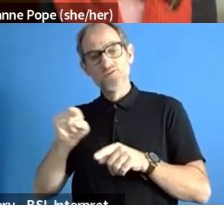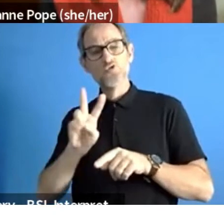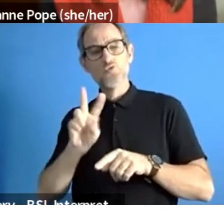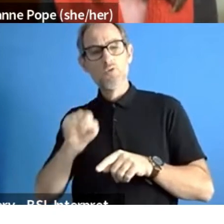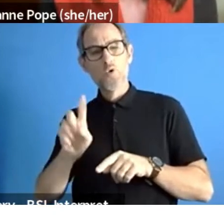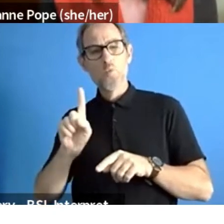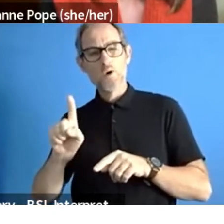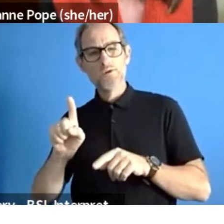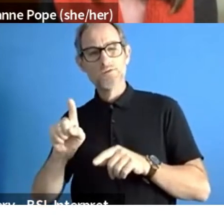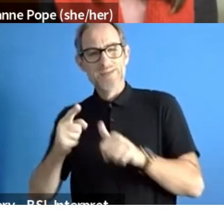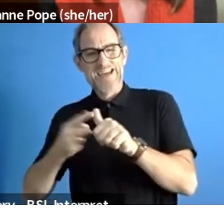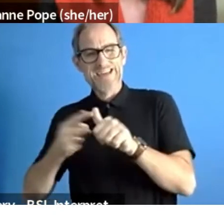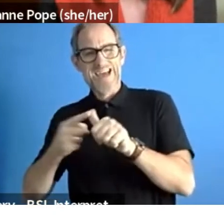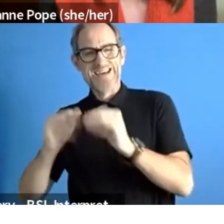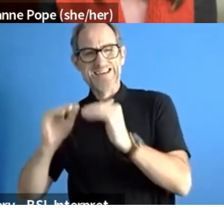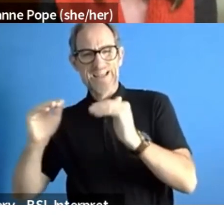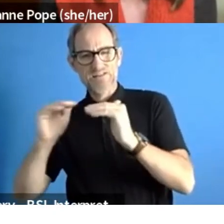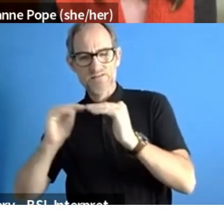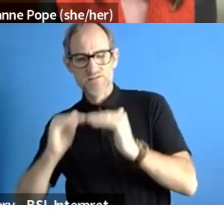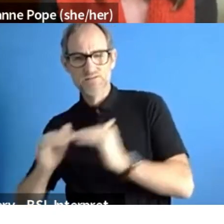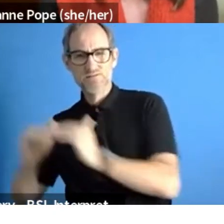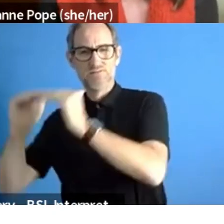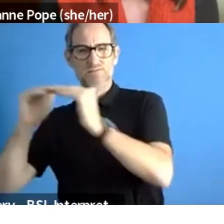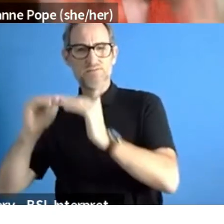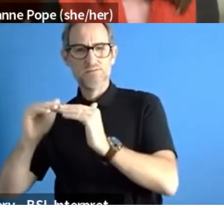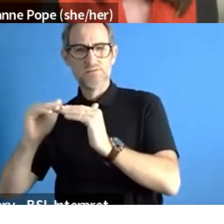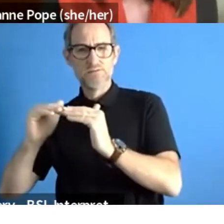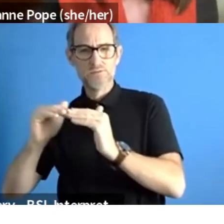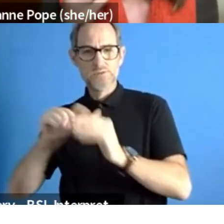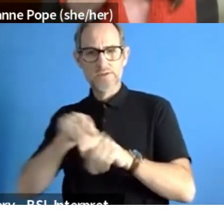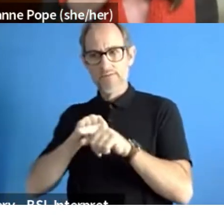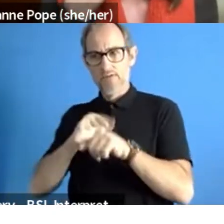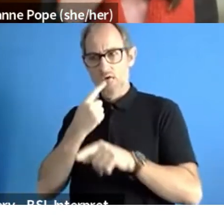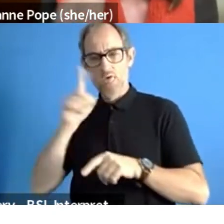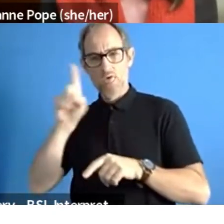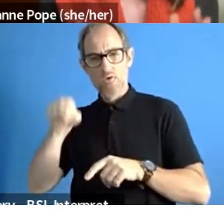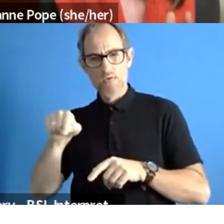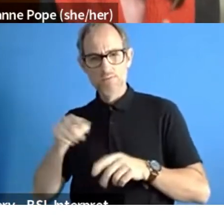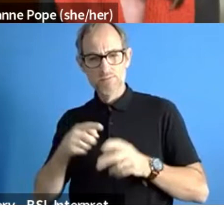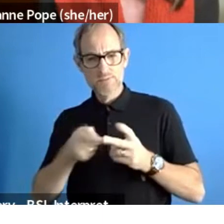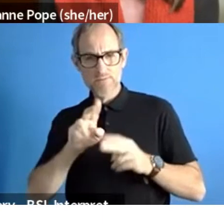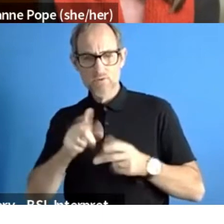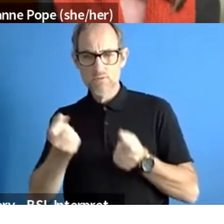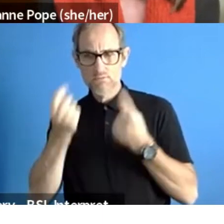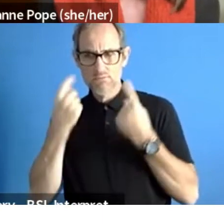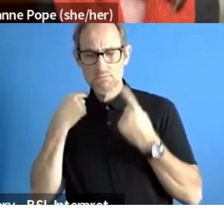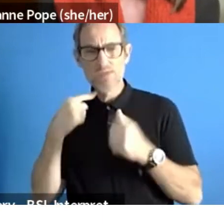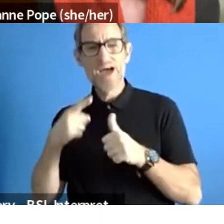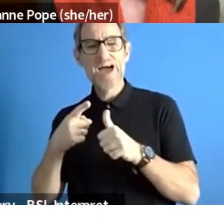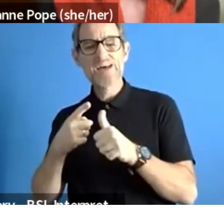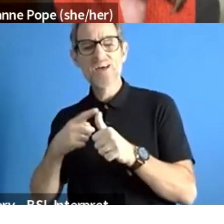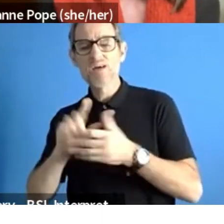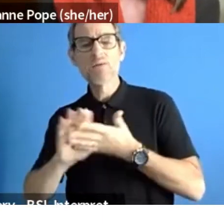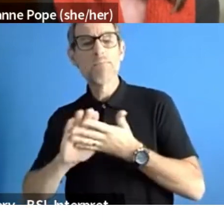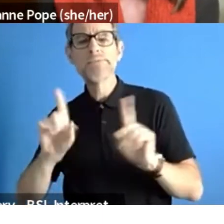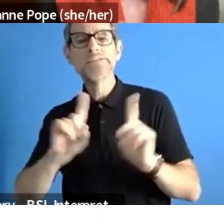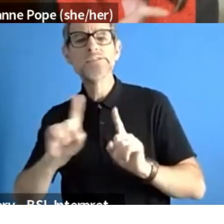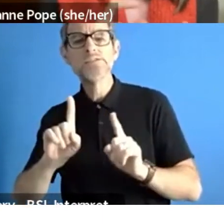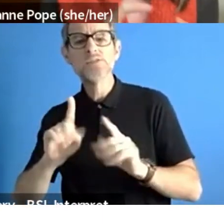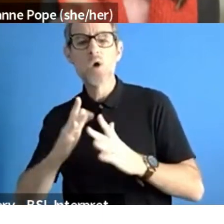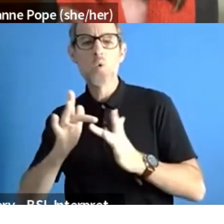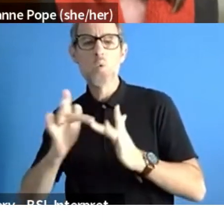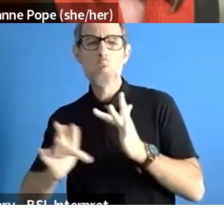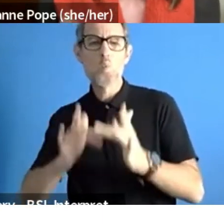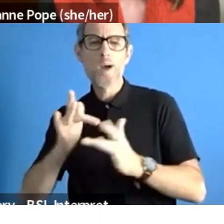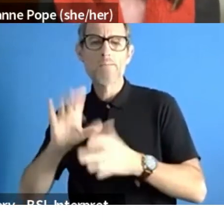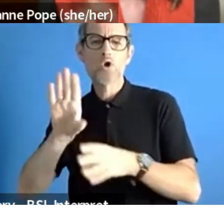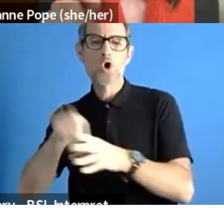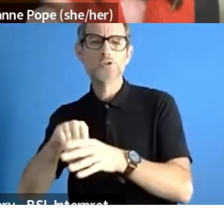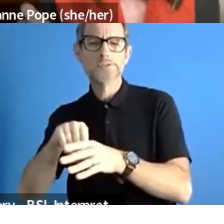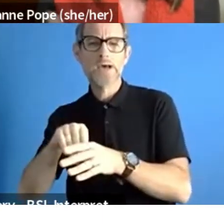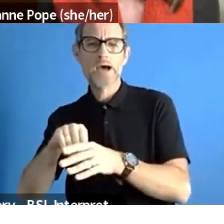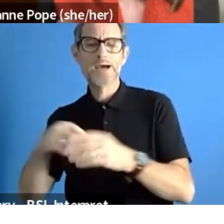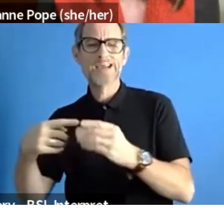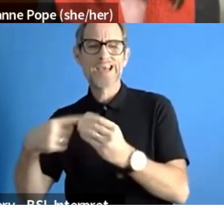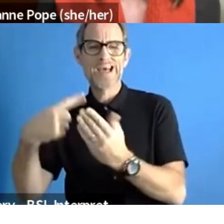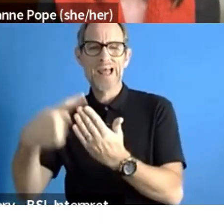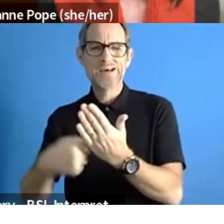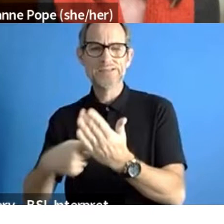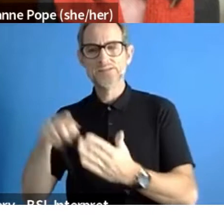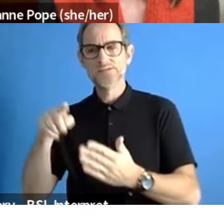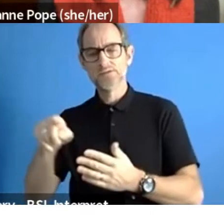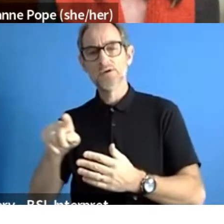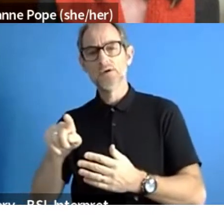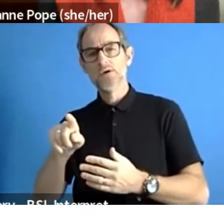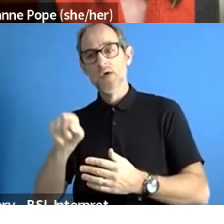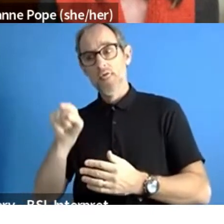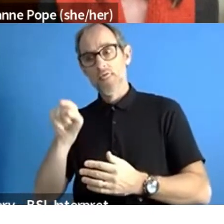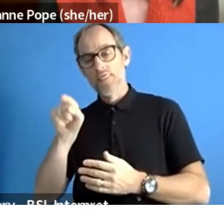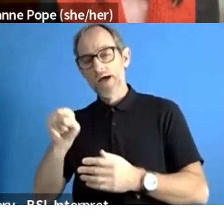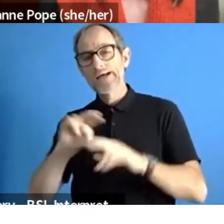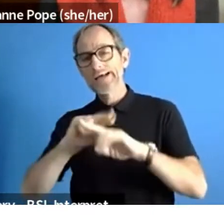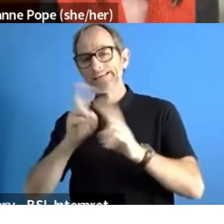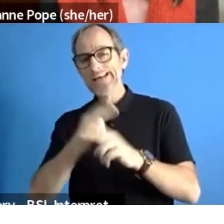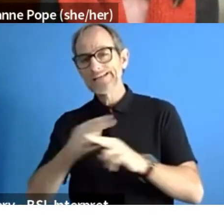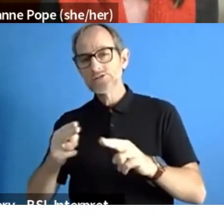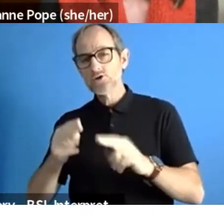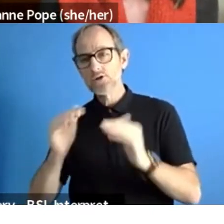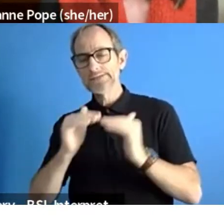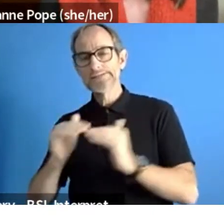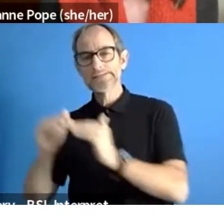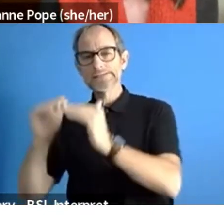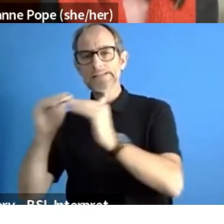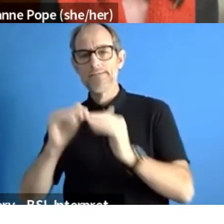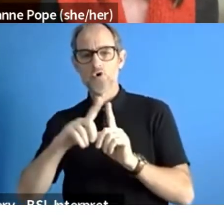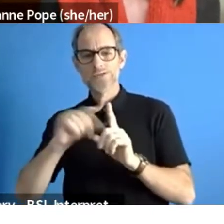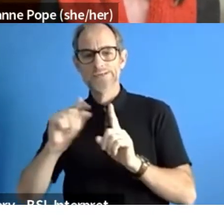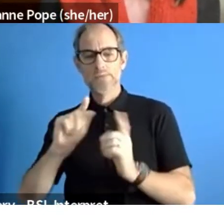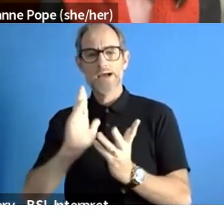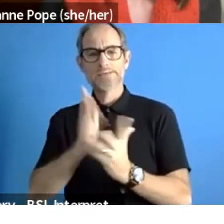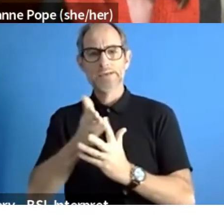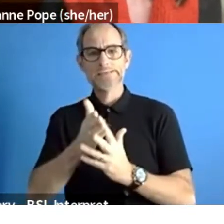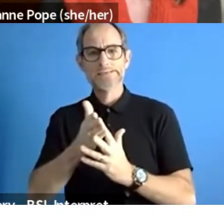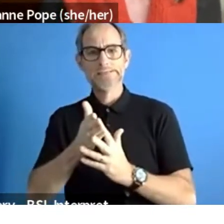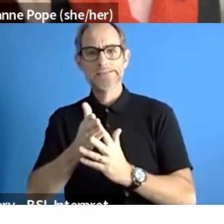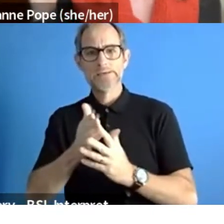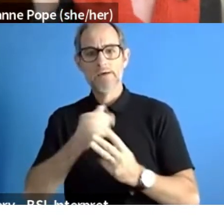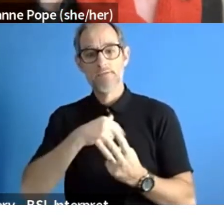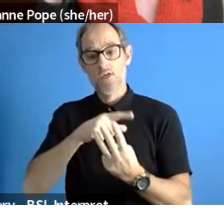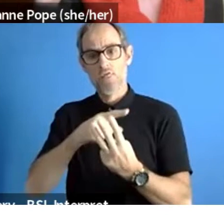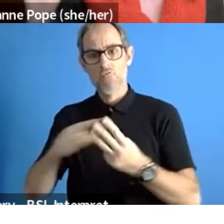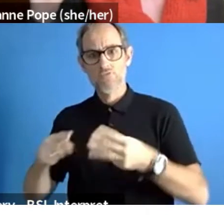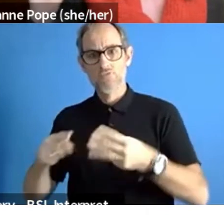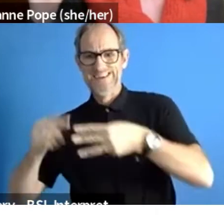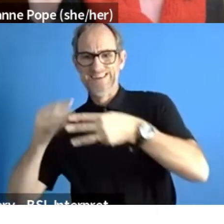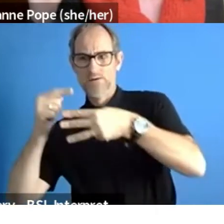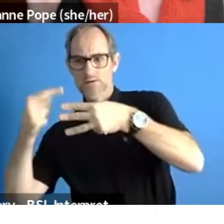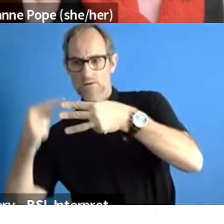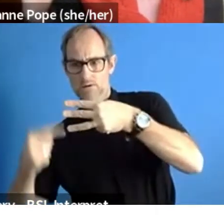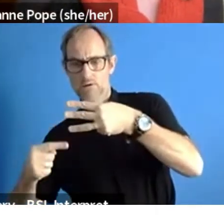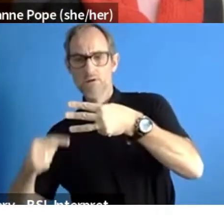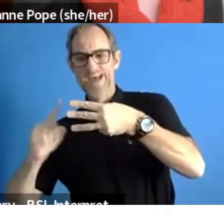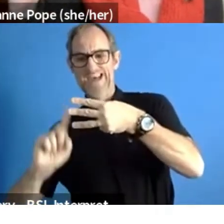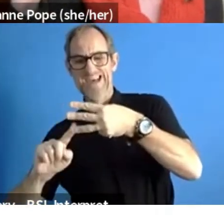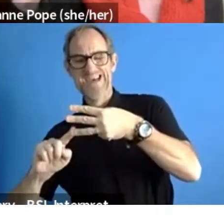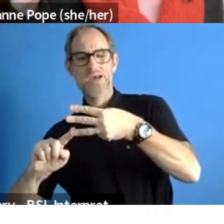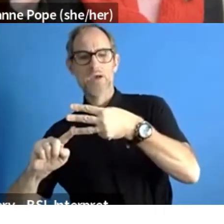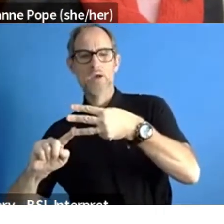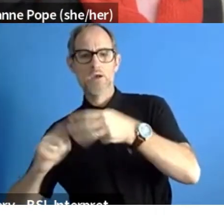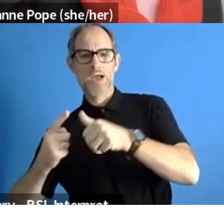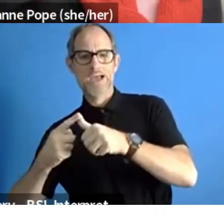those of you not familiar, WCAG 2.1 are three tiers starting with the A at the